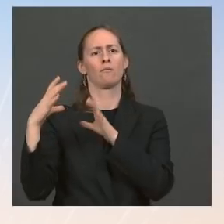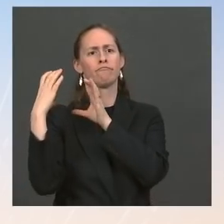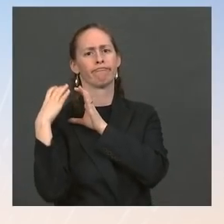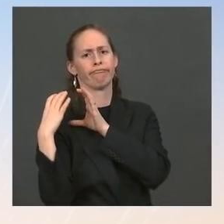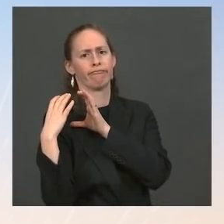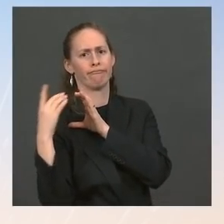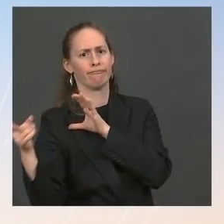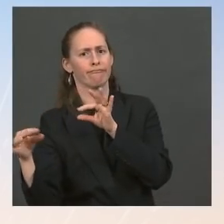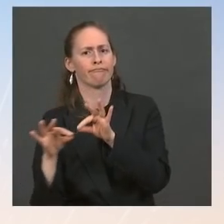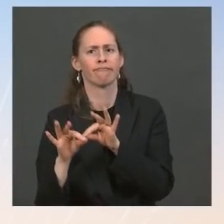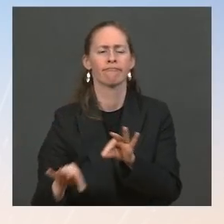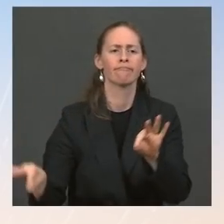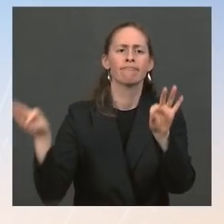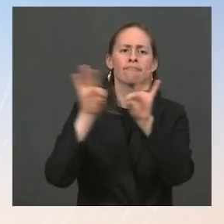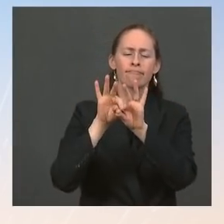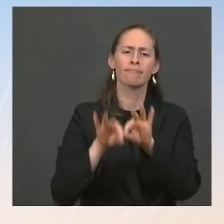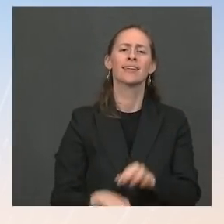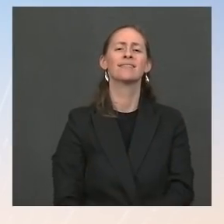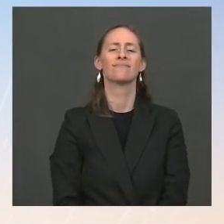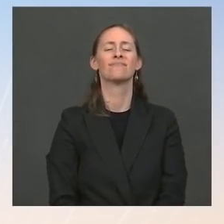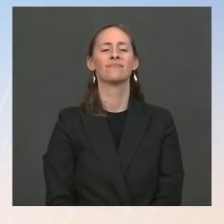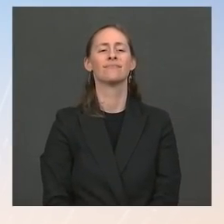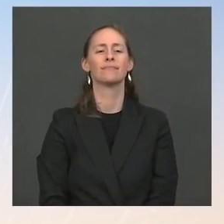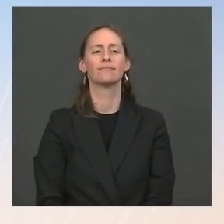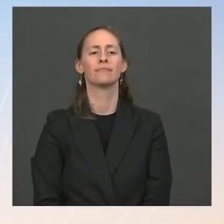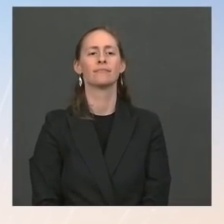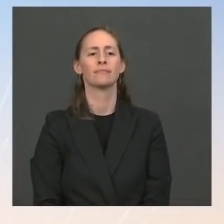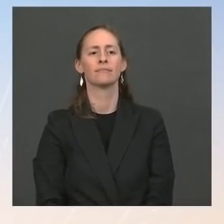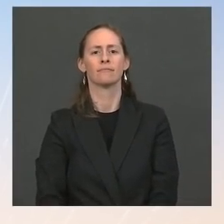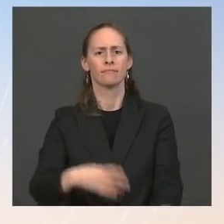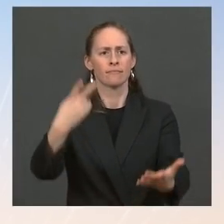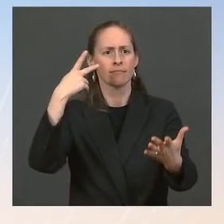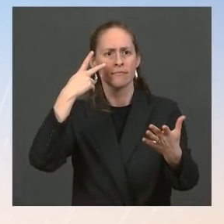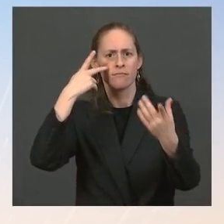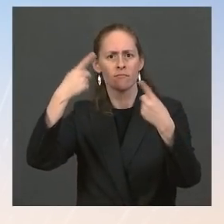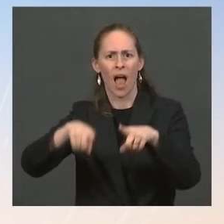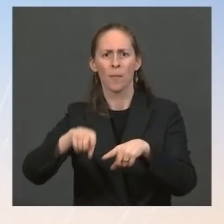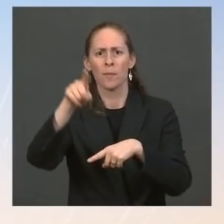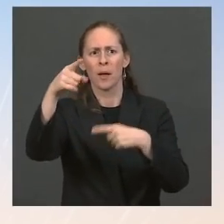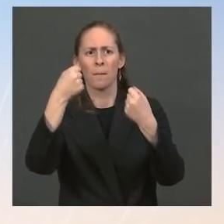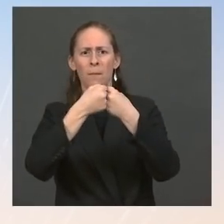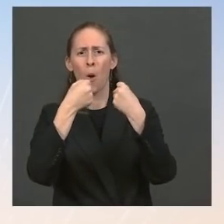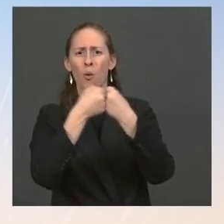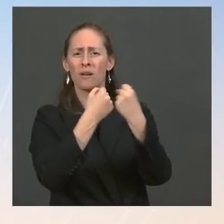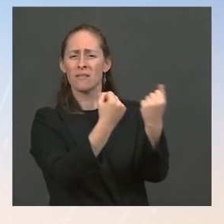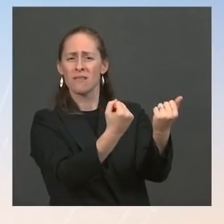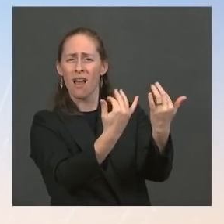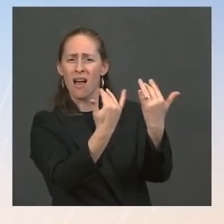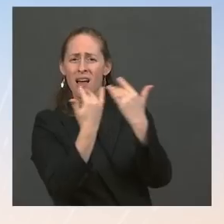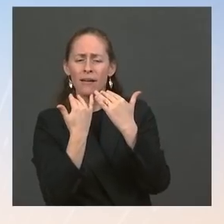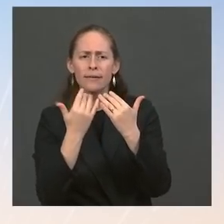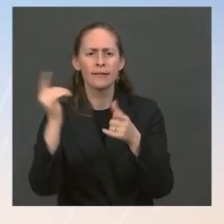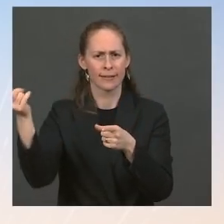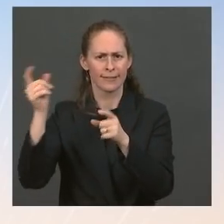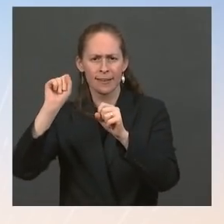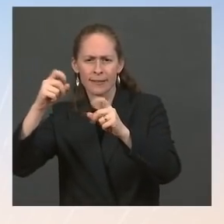causes of migration at the Northern Triangle or taking on a core cause of democracy in voting rights.